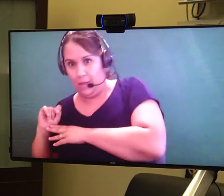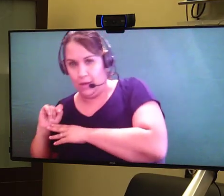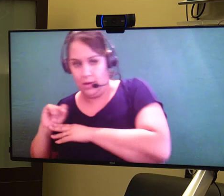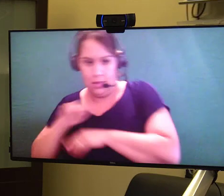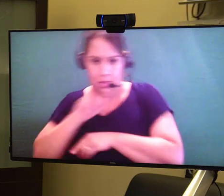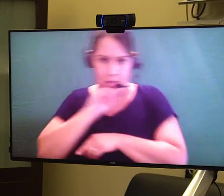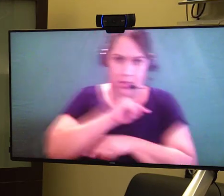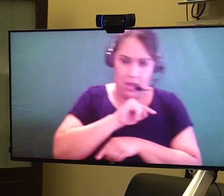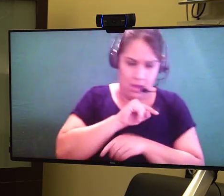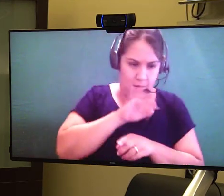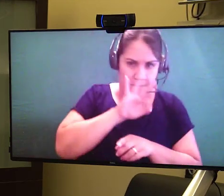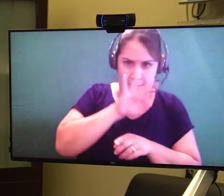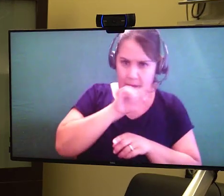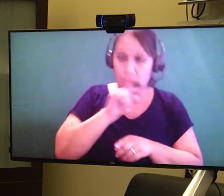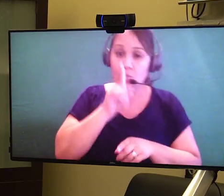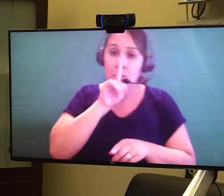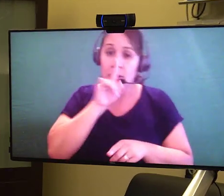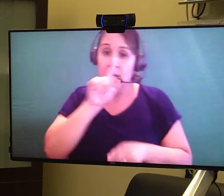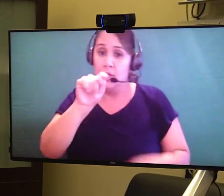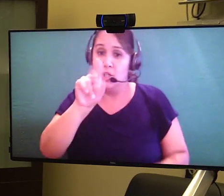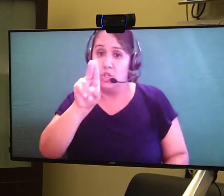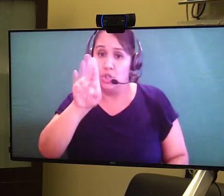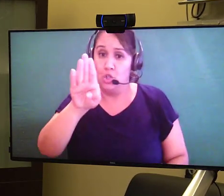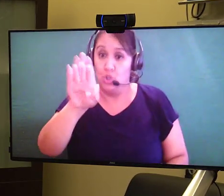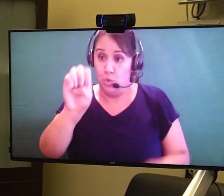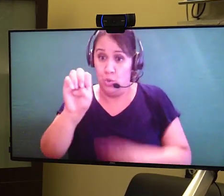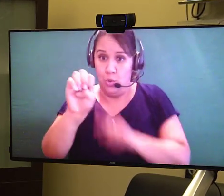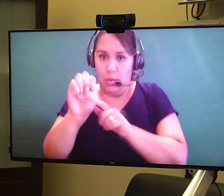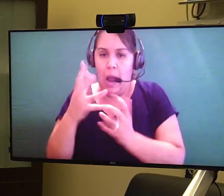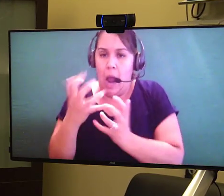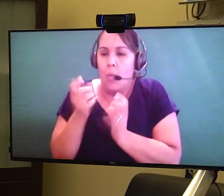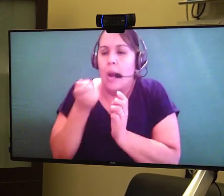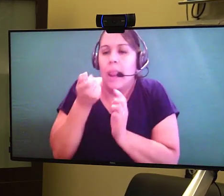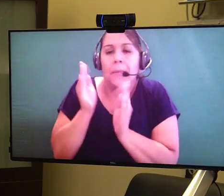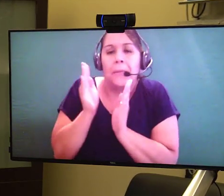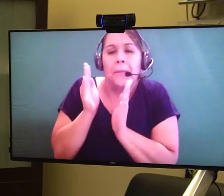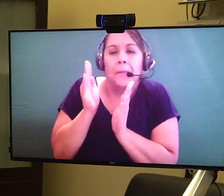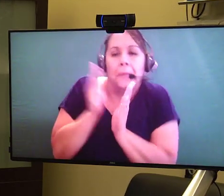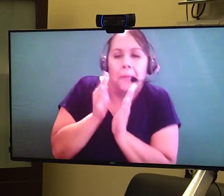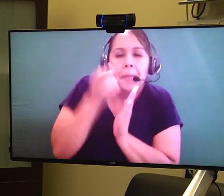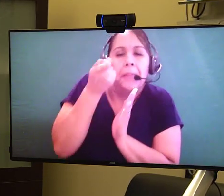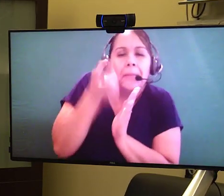which I will have linked in the description of this video. Not only can they provide regular VRI services,